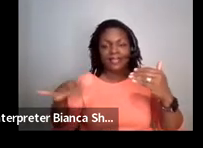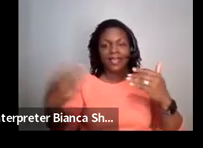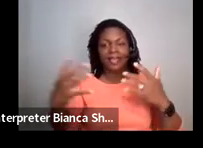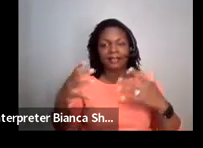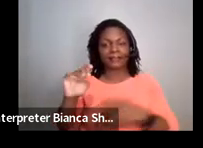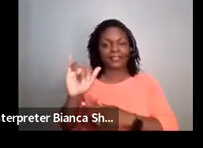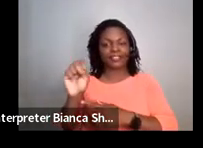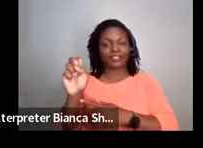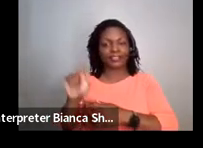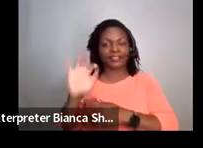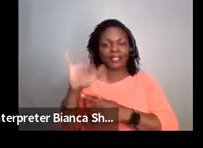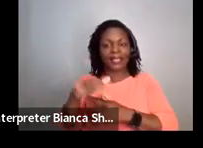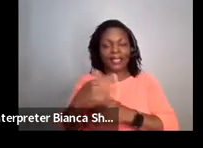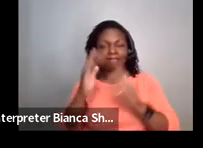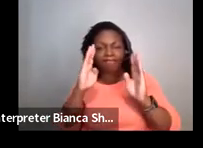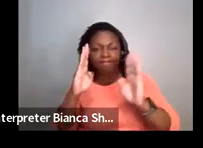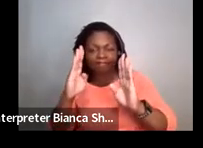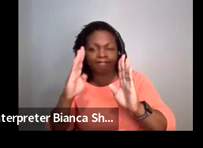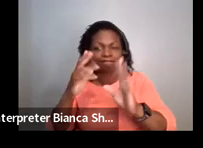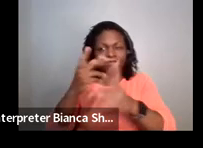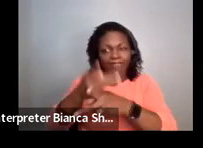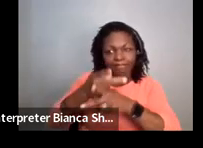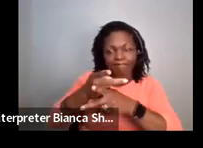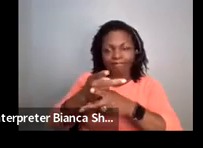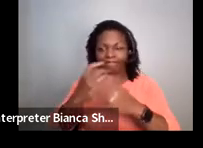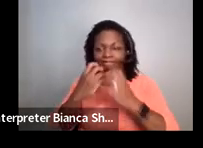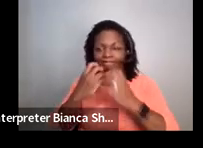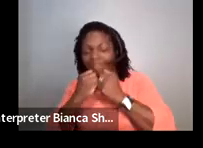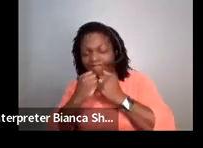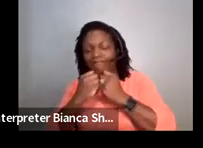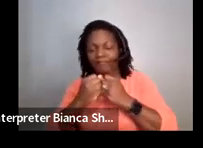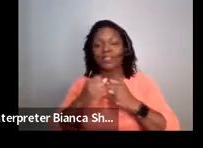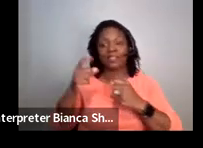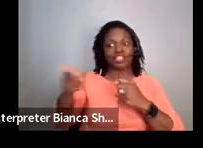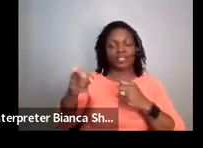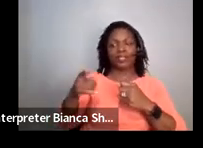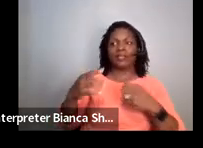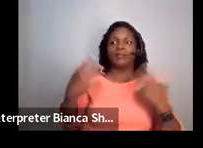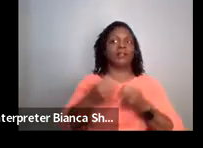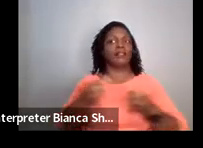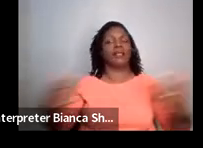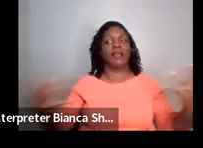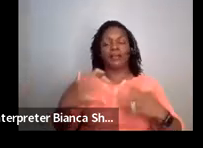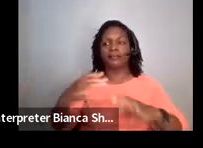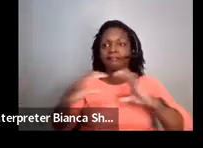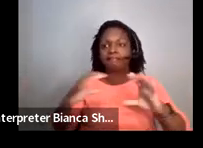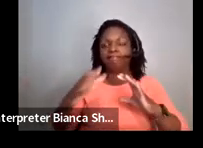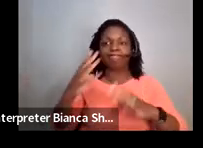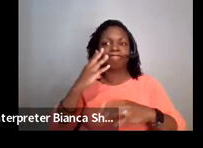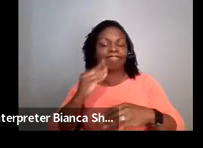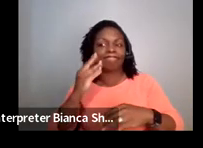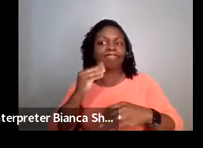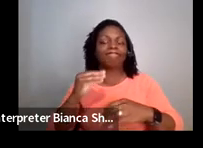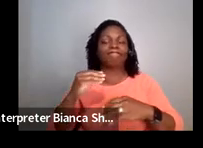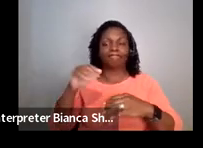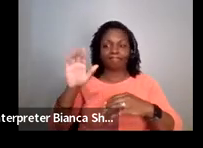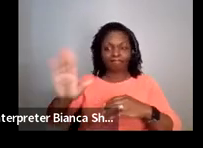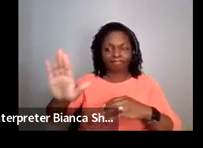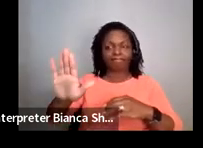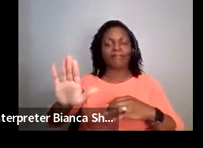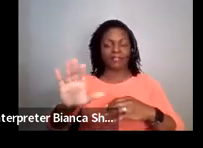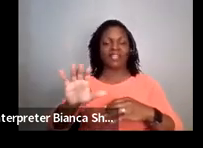She brings over 30 years of professional communication and management experience from across the State.